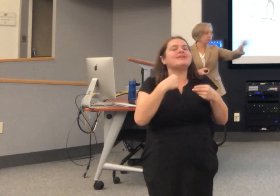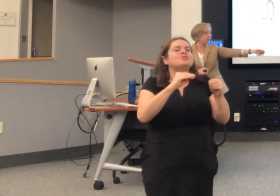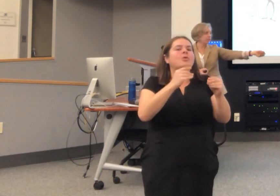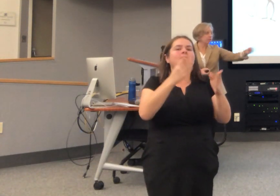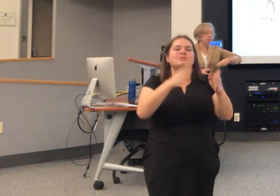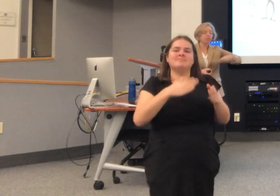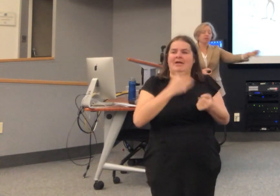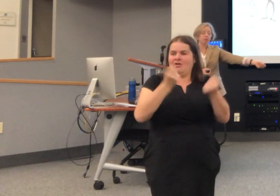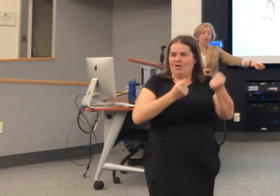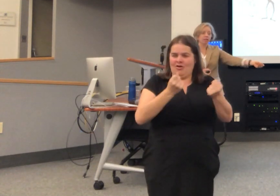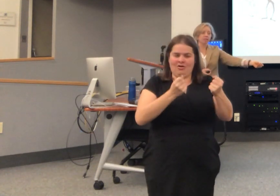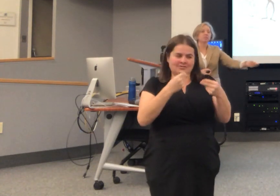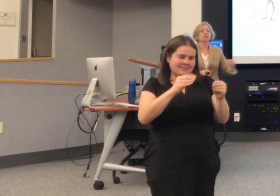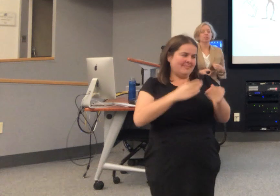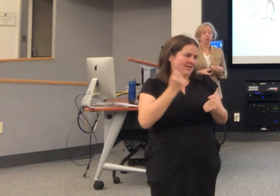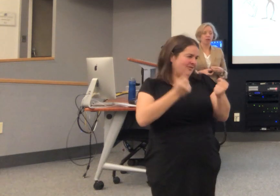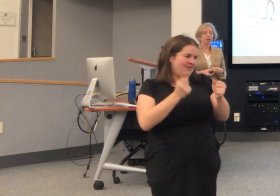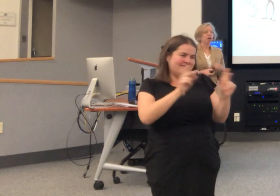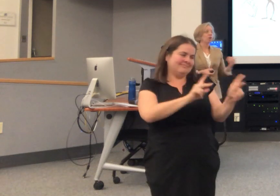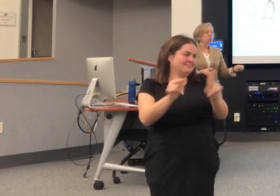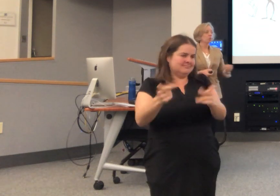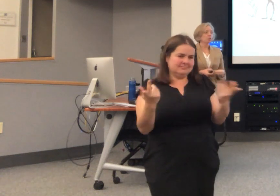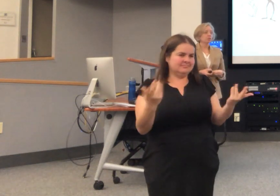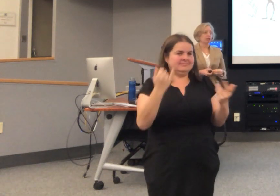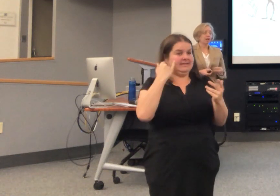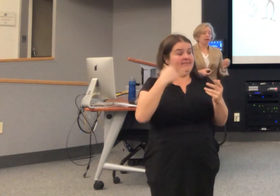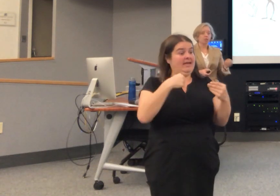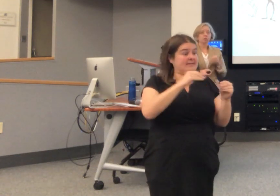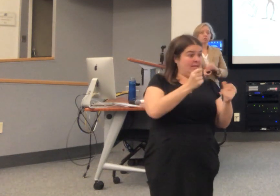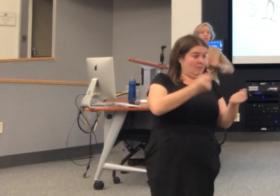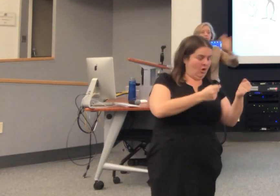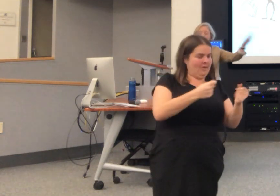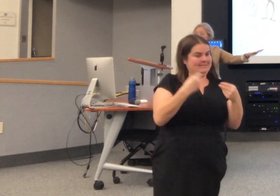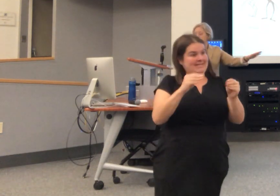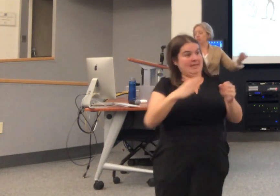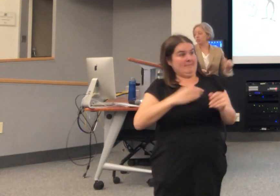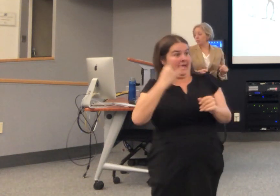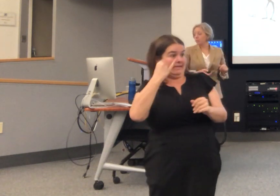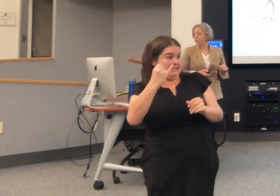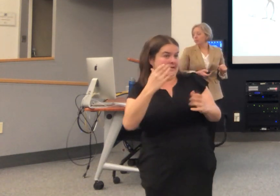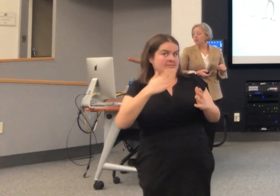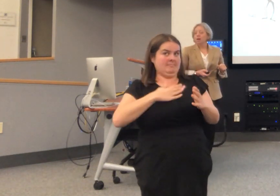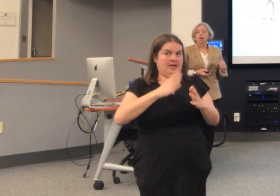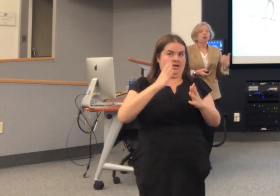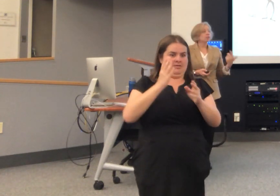you would put that in writing the same way we will say I'm going to assign my rights to you.